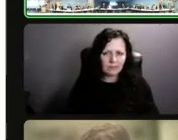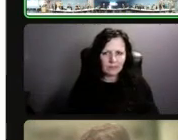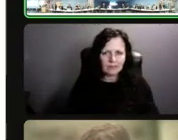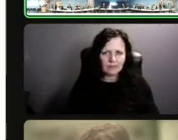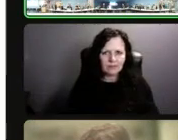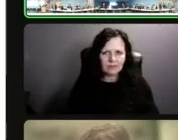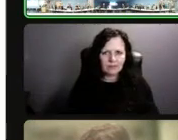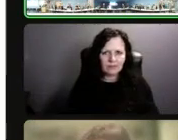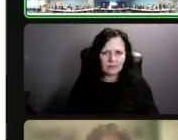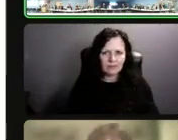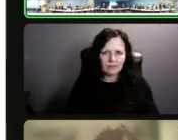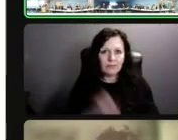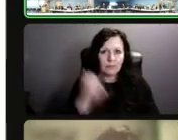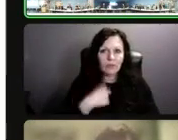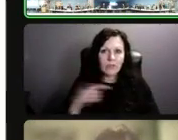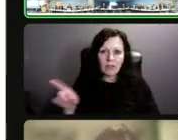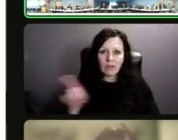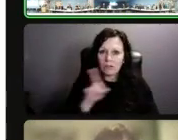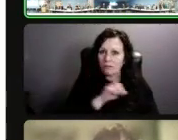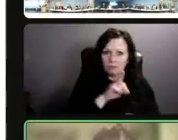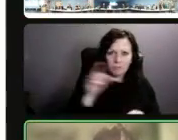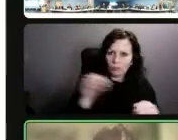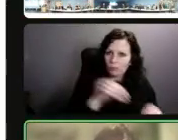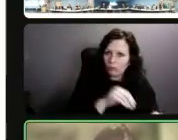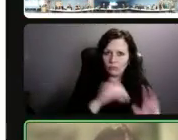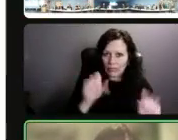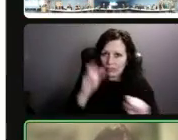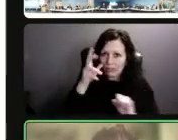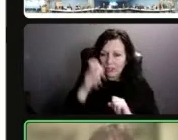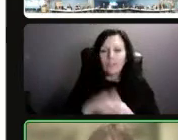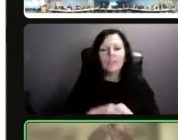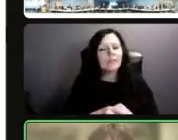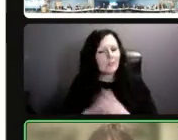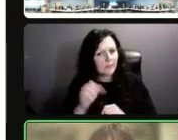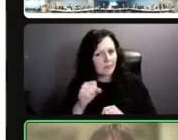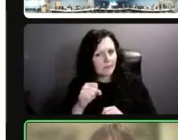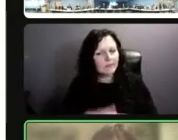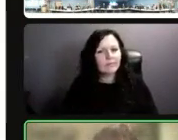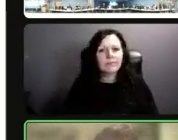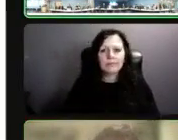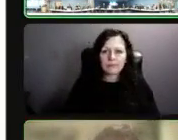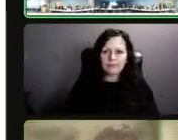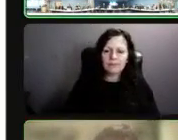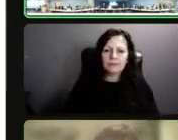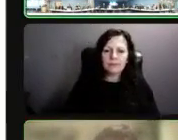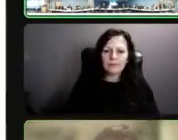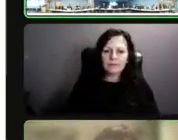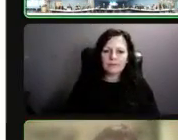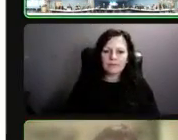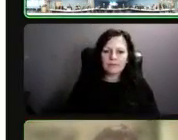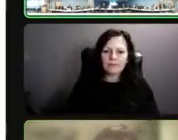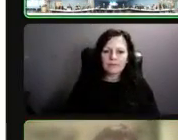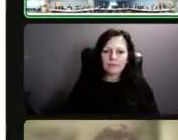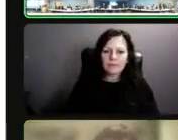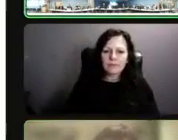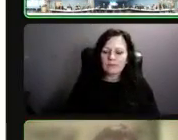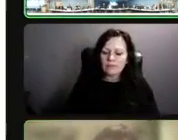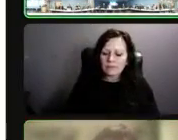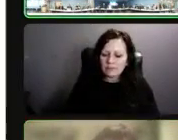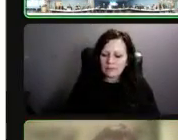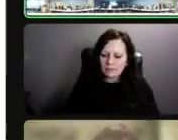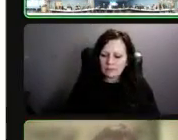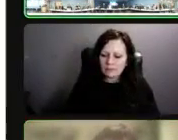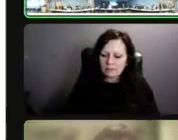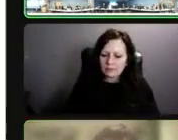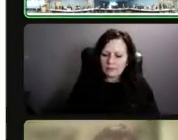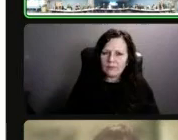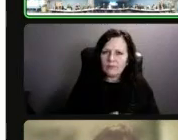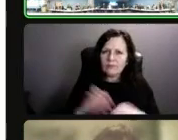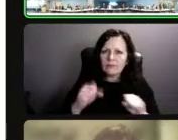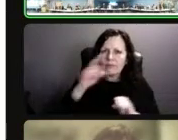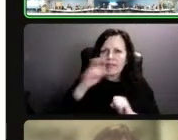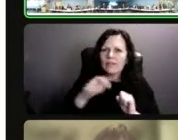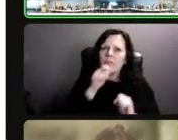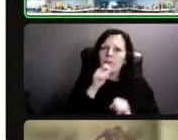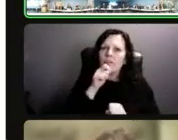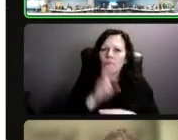PLEASE.